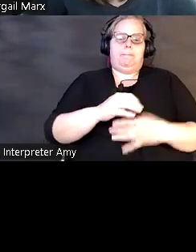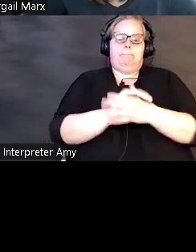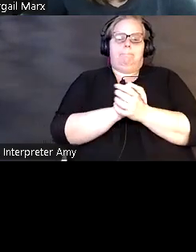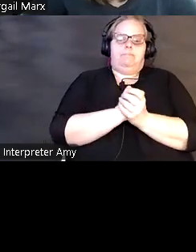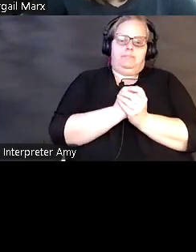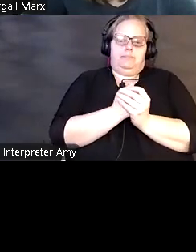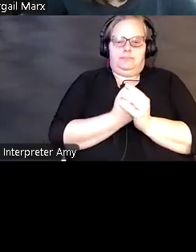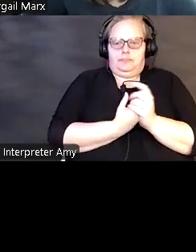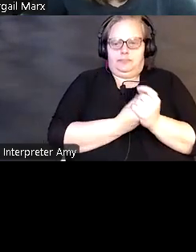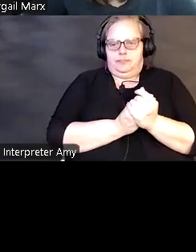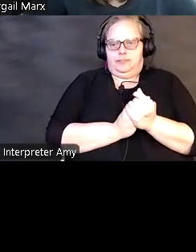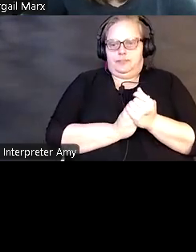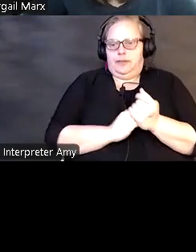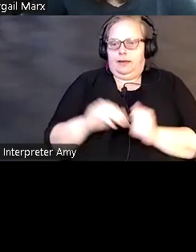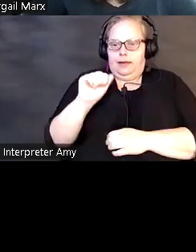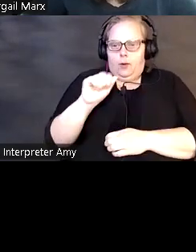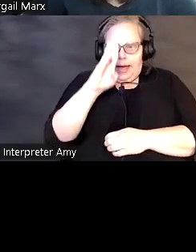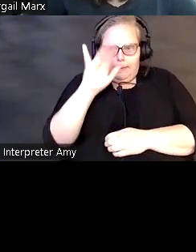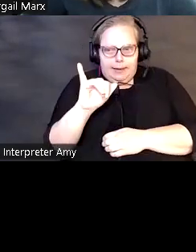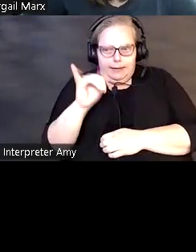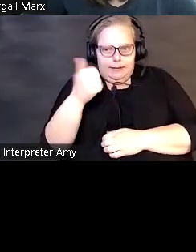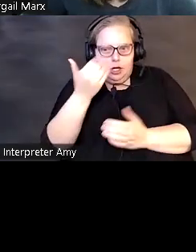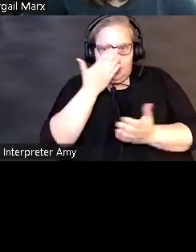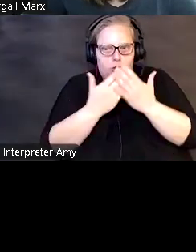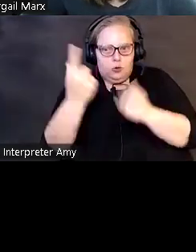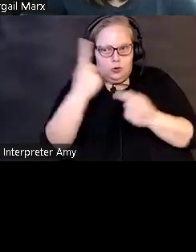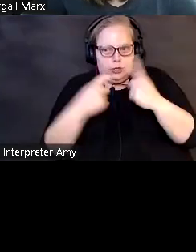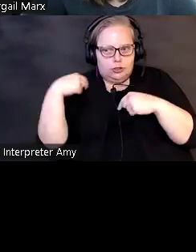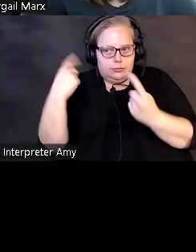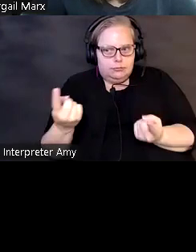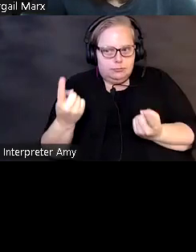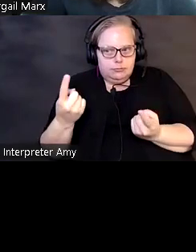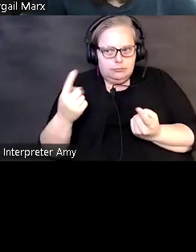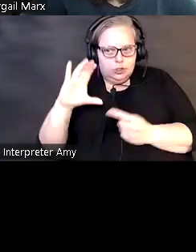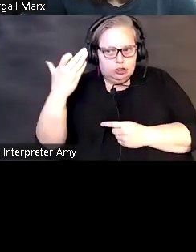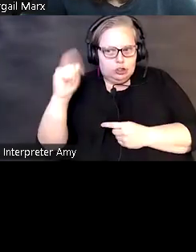So Abby, did we have any good questions in our chat at all?